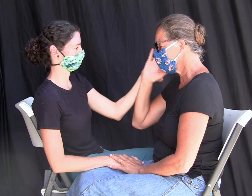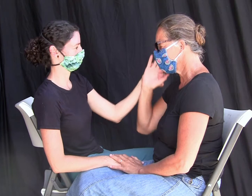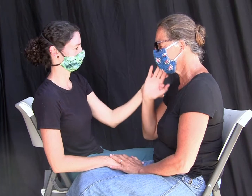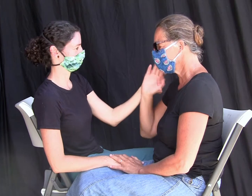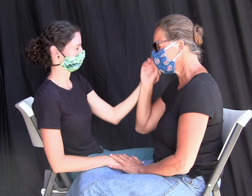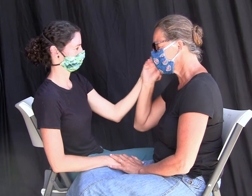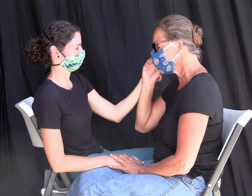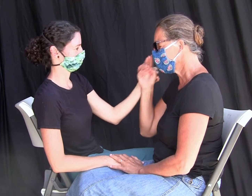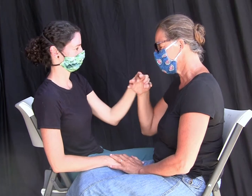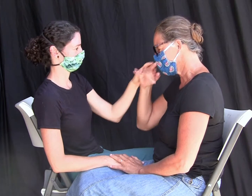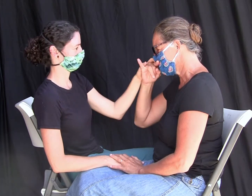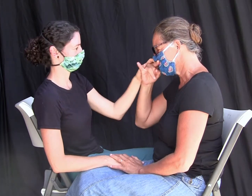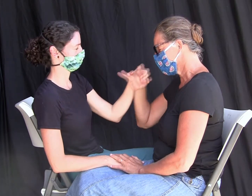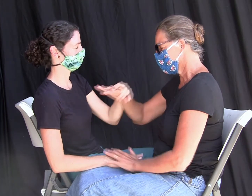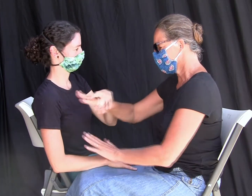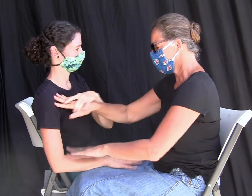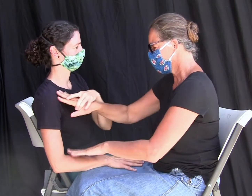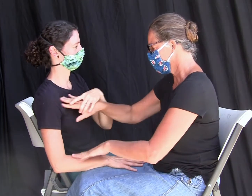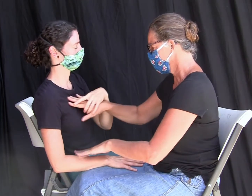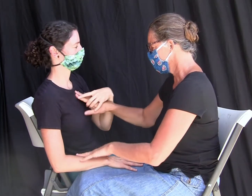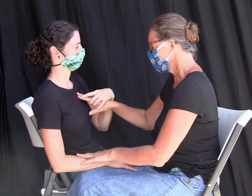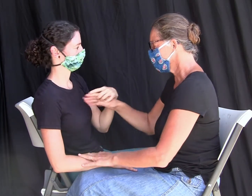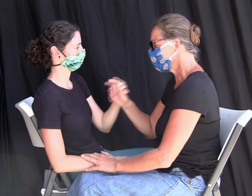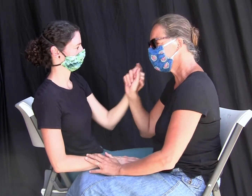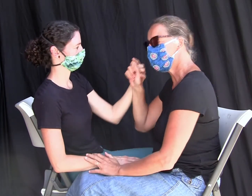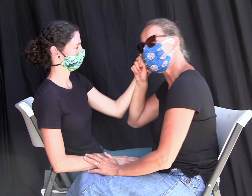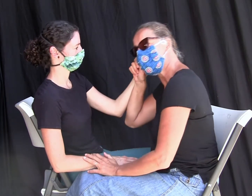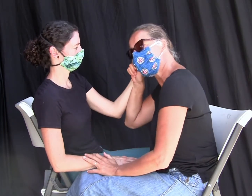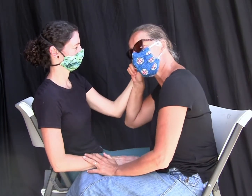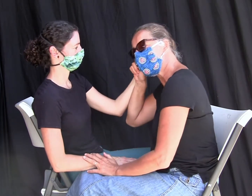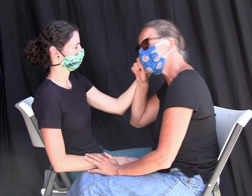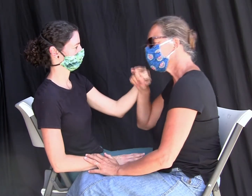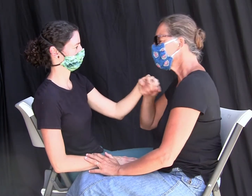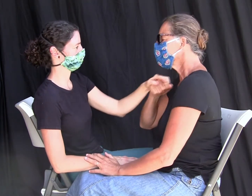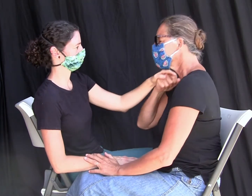through these language modalities will impede and slow the learning process.